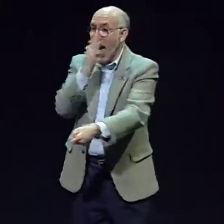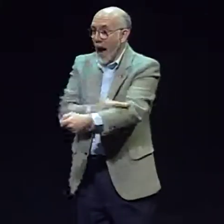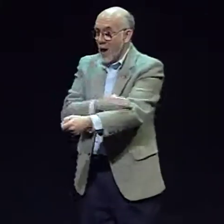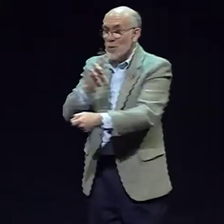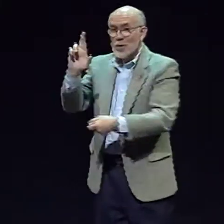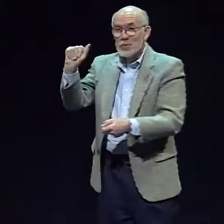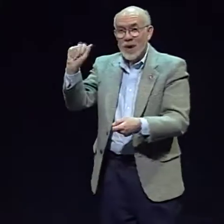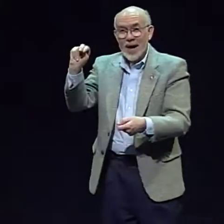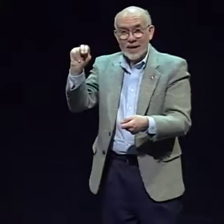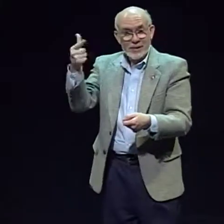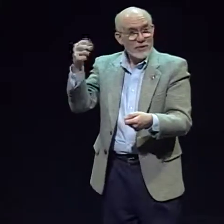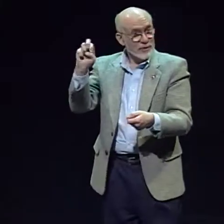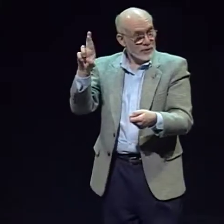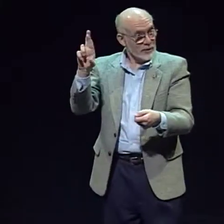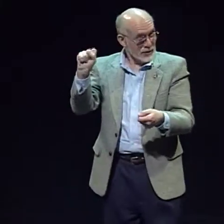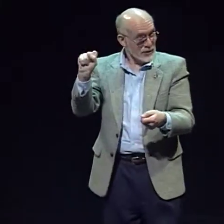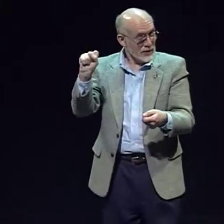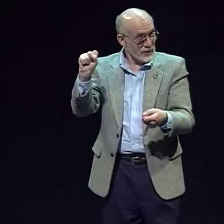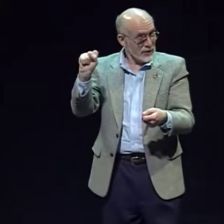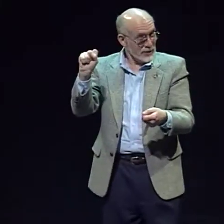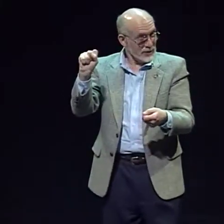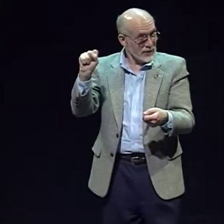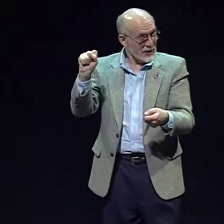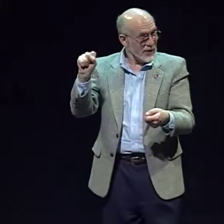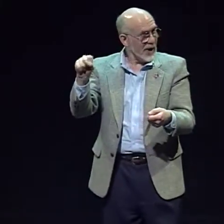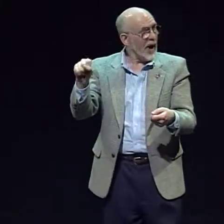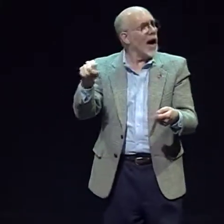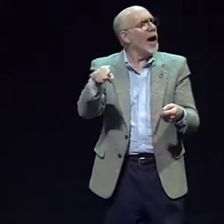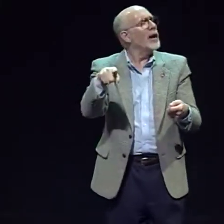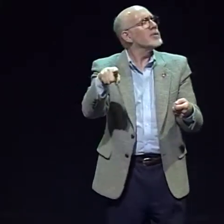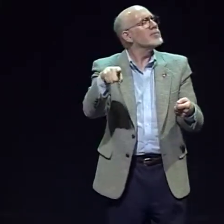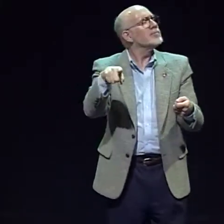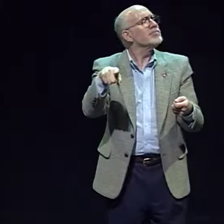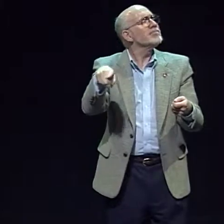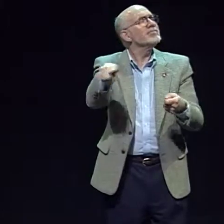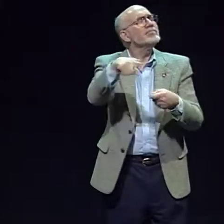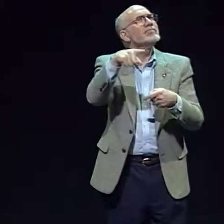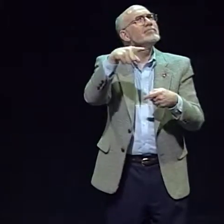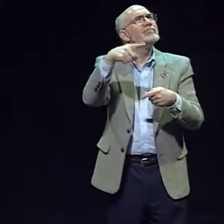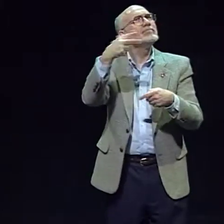OK, "POWER RANGERS IS AN IDEA OF PLAY IN THIS DAY AND AGE.